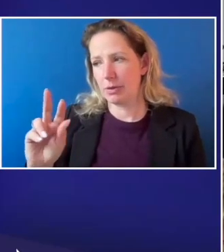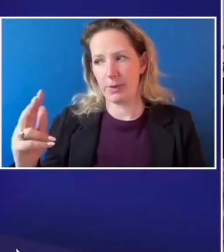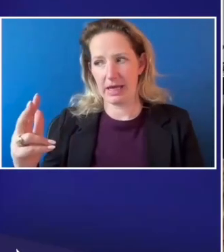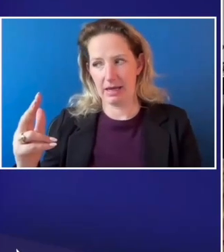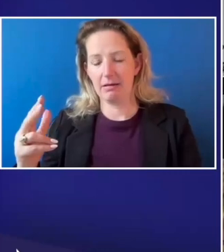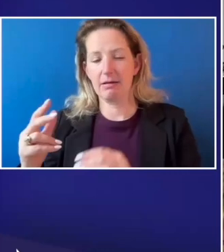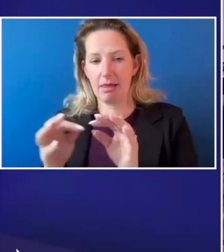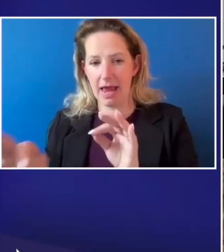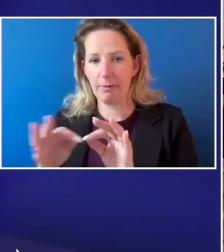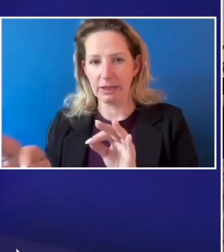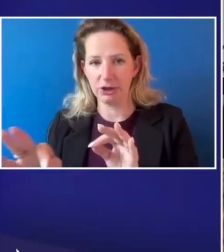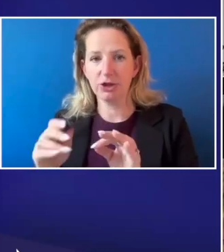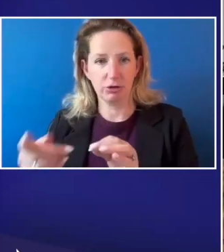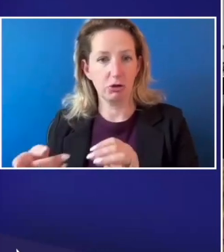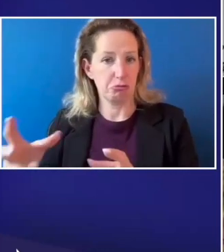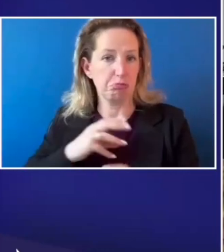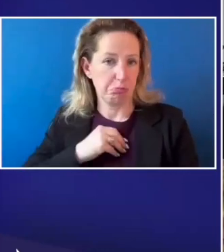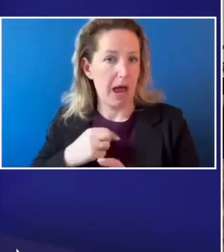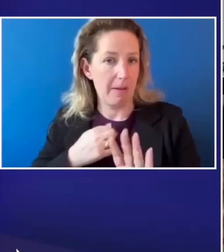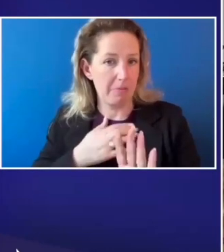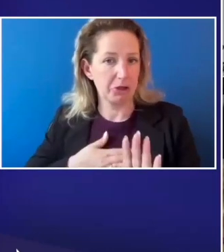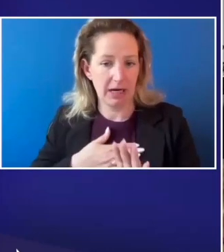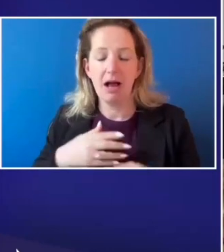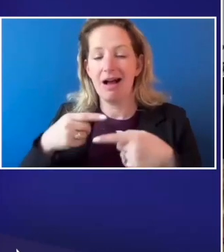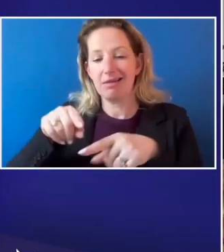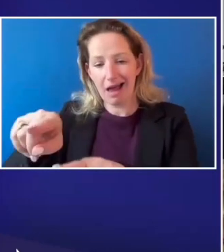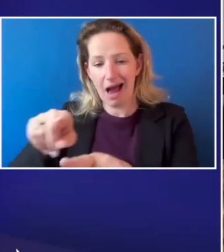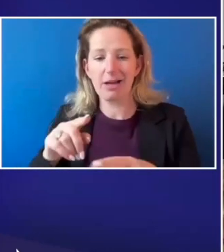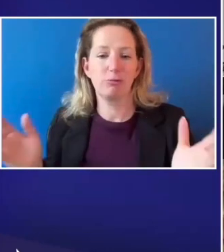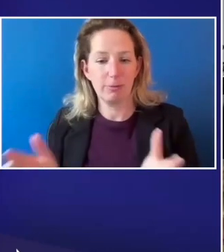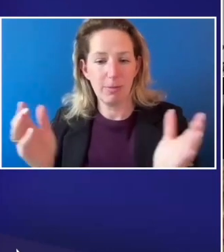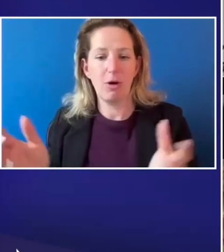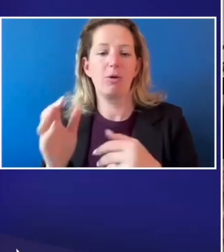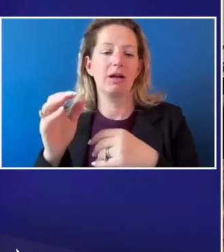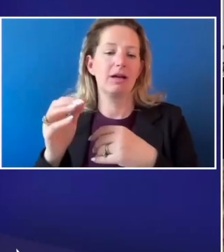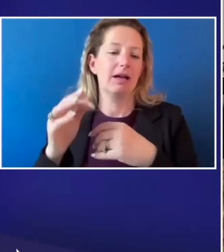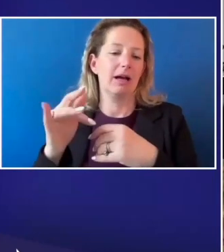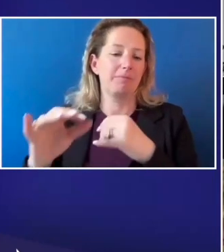to promote lines, commerce, business, industry, and profession, but there is a, um, cross reference, like later